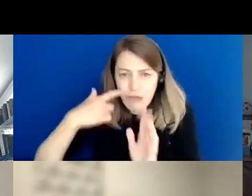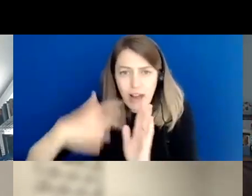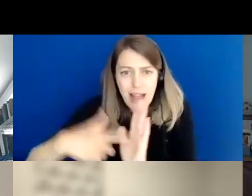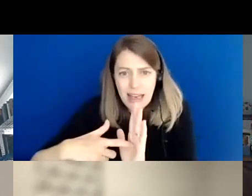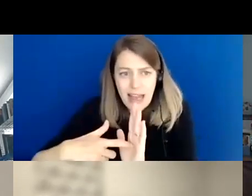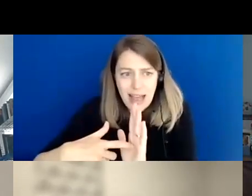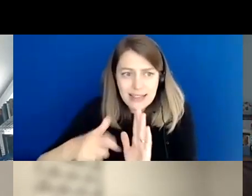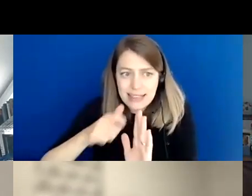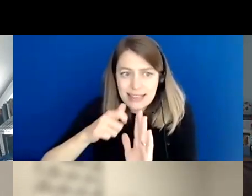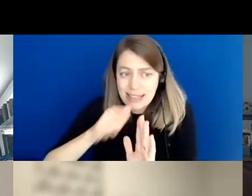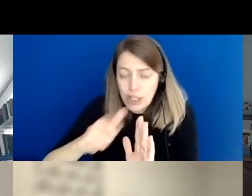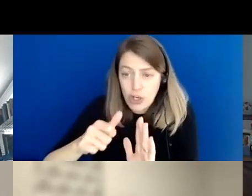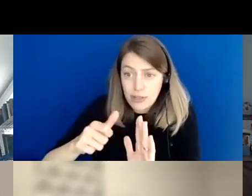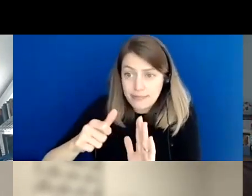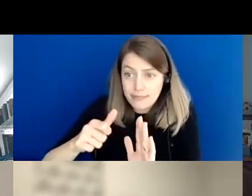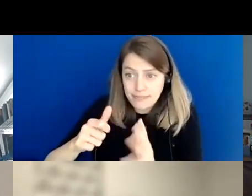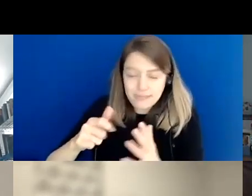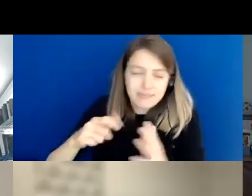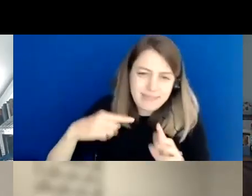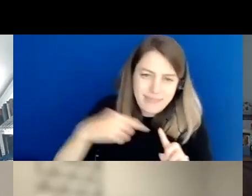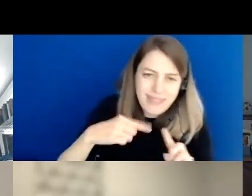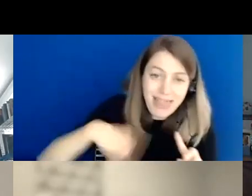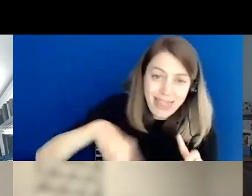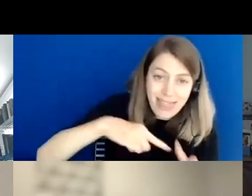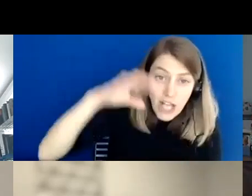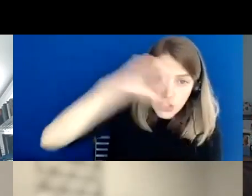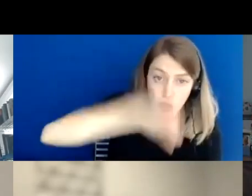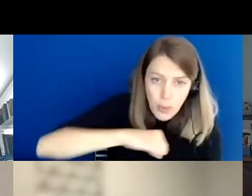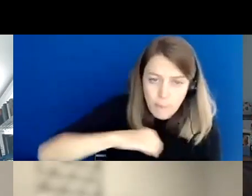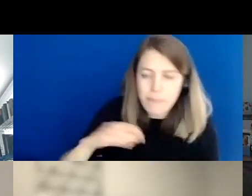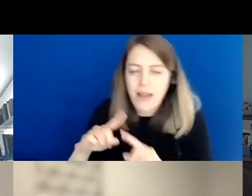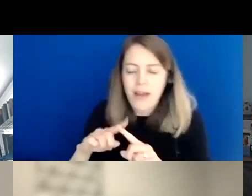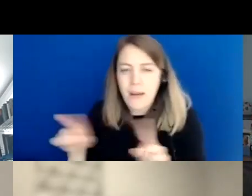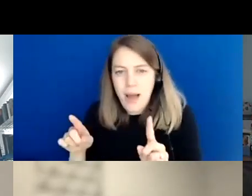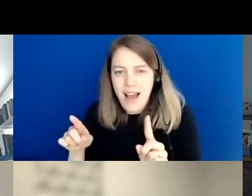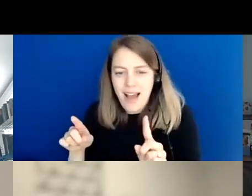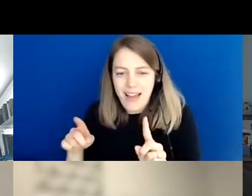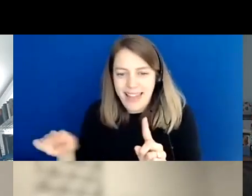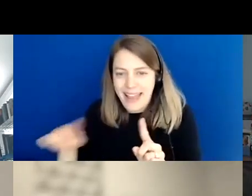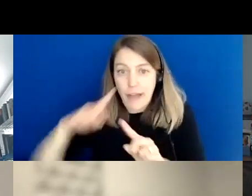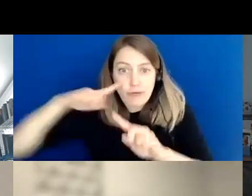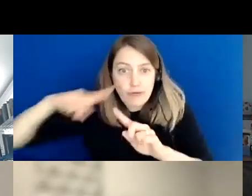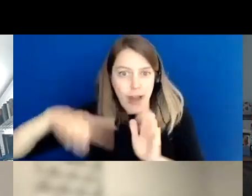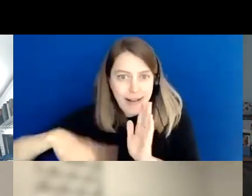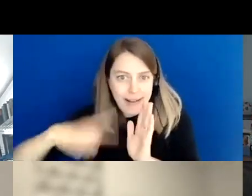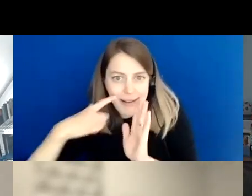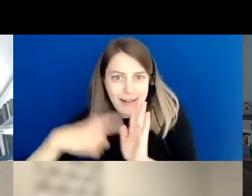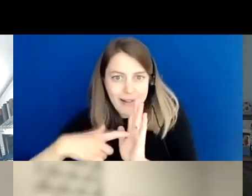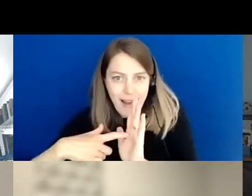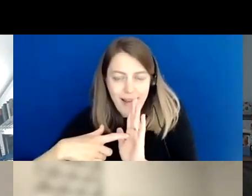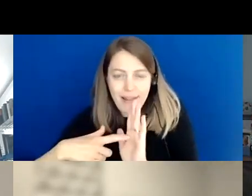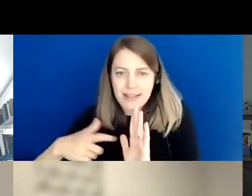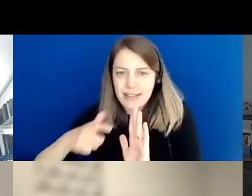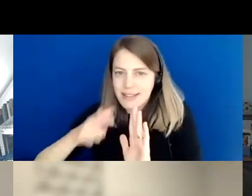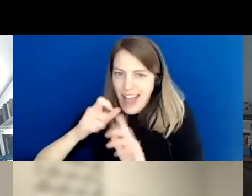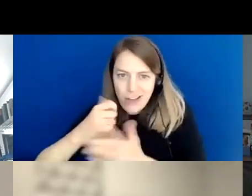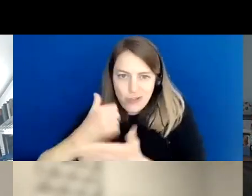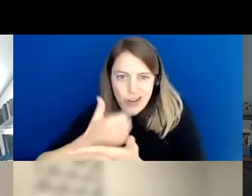That's what they think. You have these JRC representatives and defenders coming in and saying,